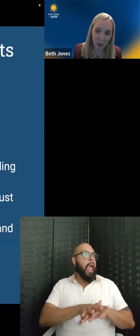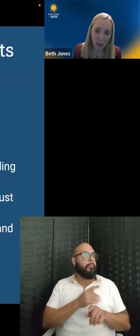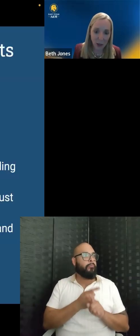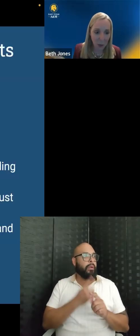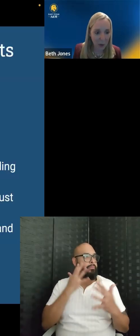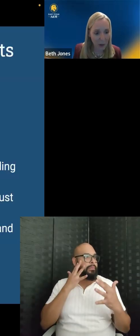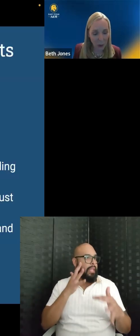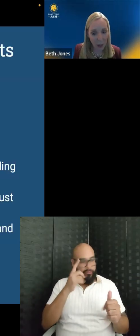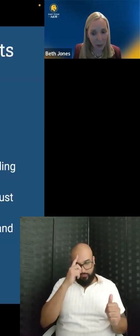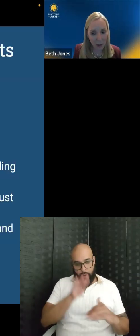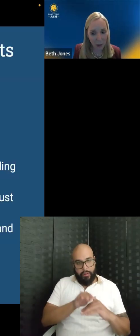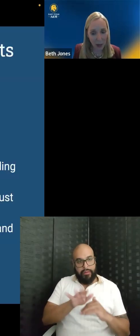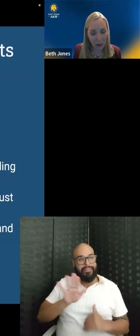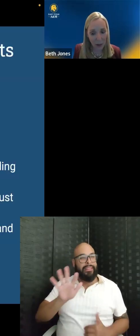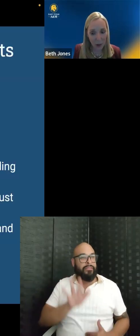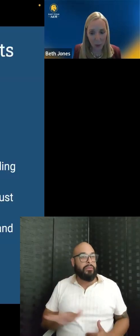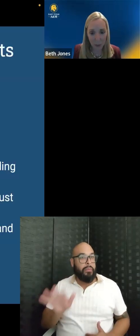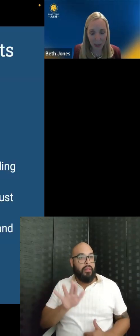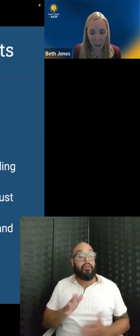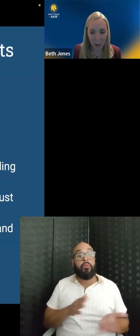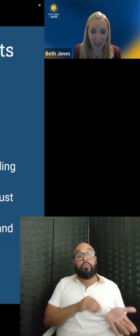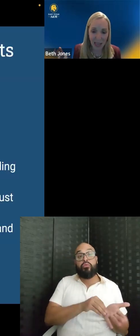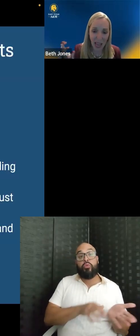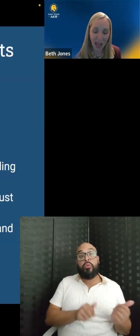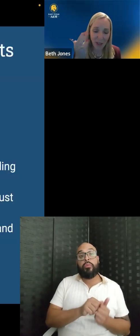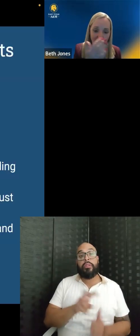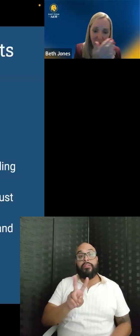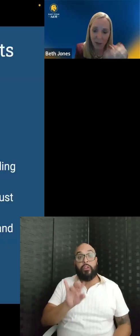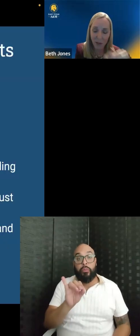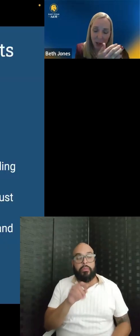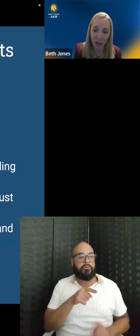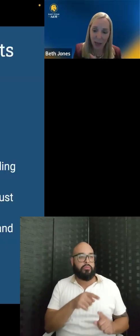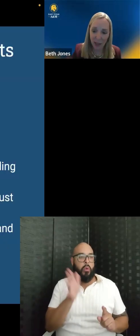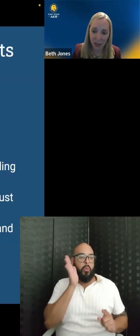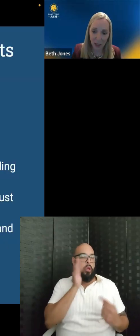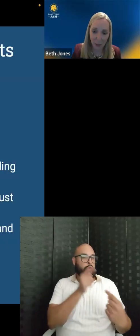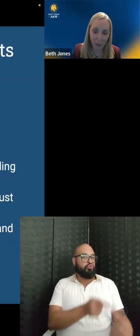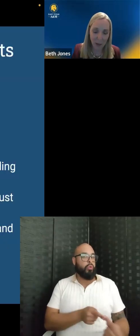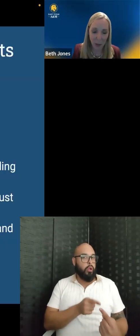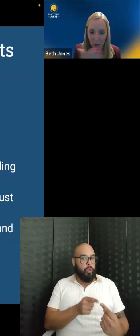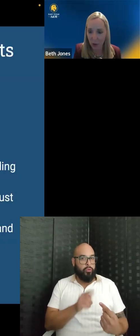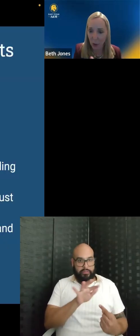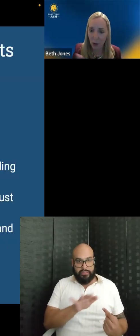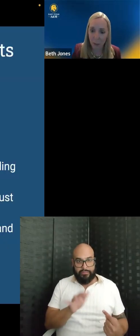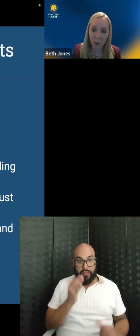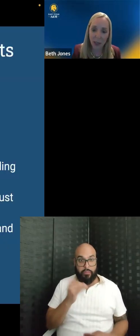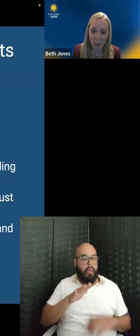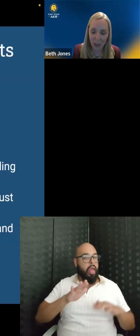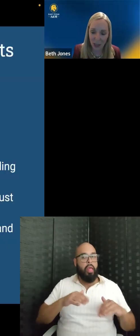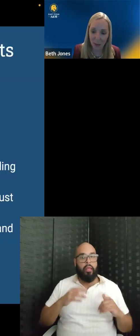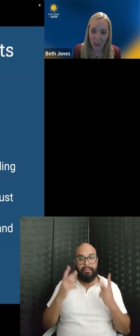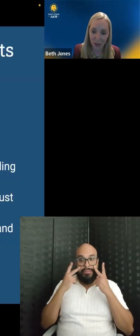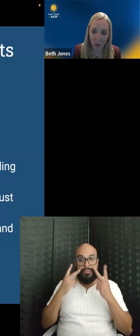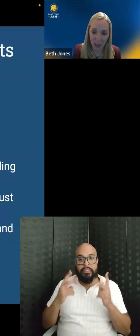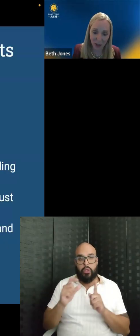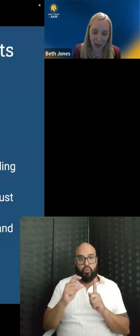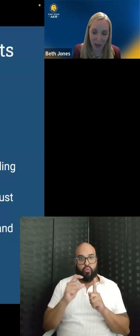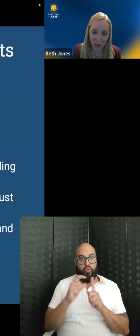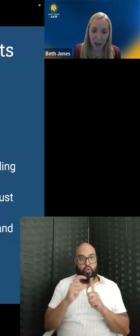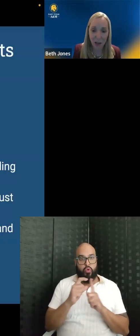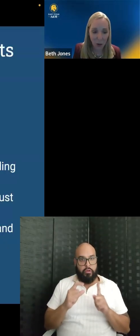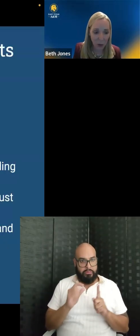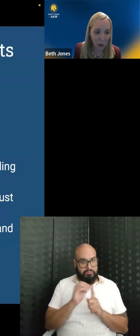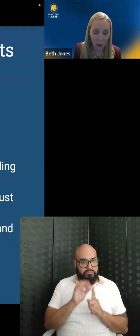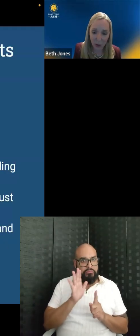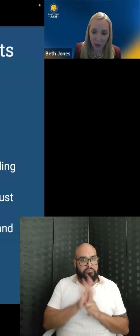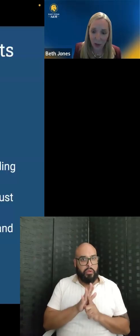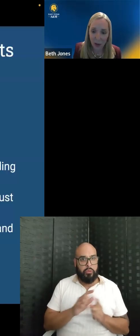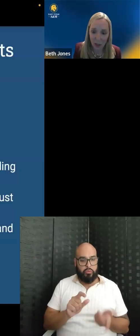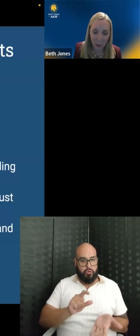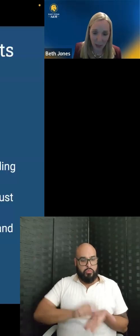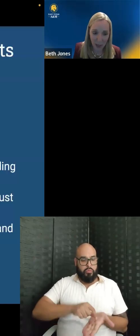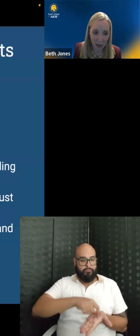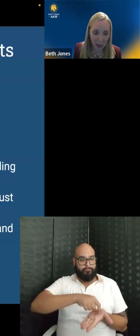But yet our kiddos with visual impairments are going to have difficulty with spelling because they haven't had visual access to that word in print as many times as everybody else has to learn the spelling.